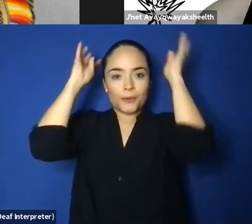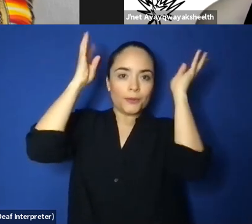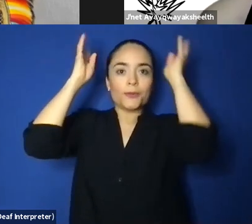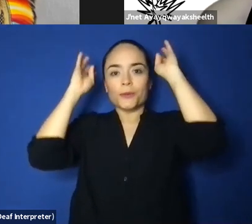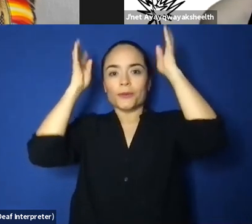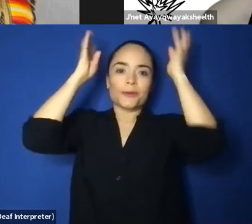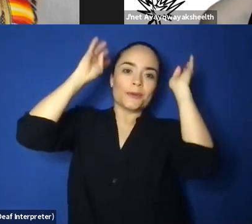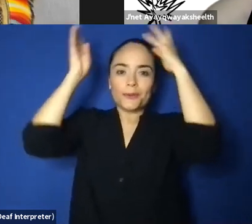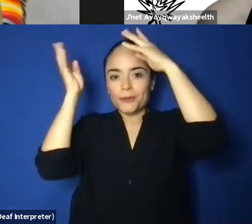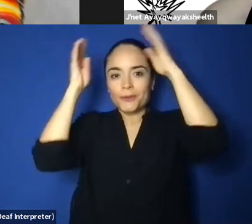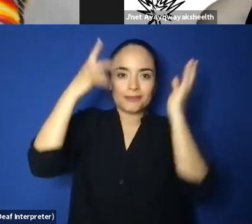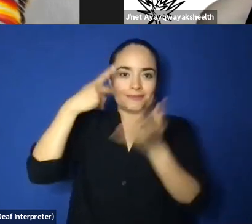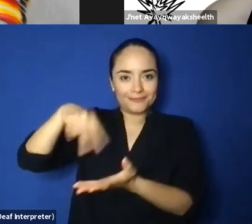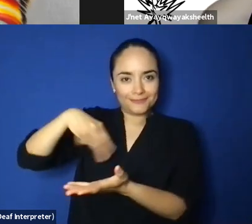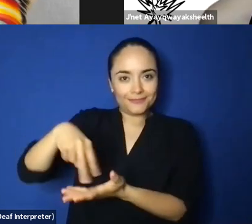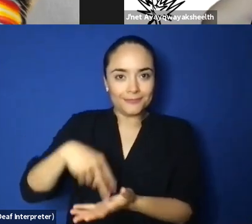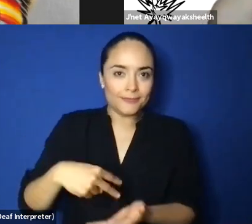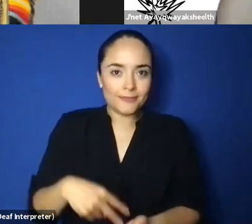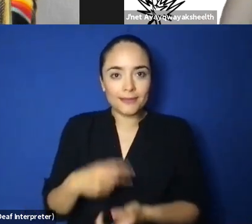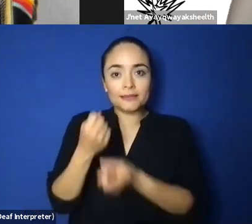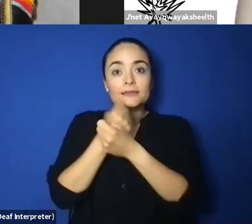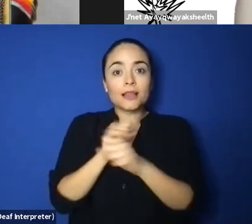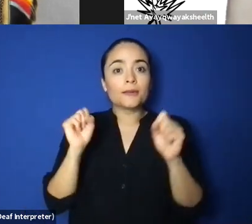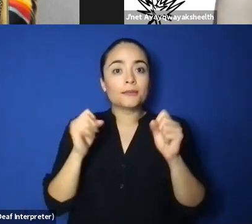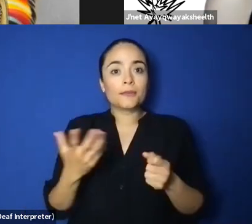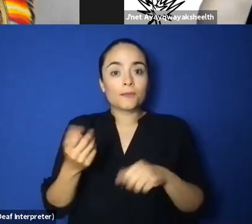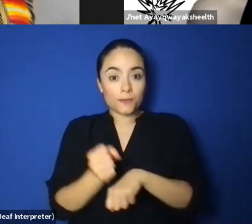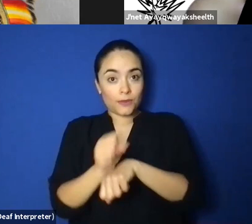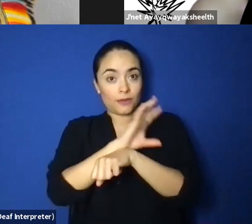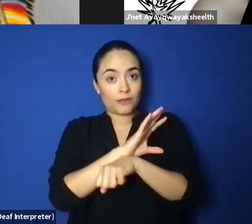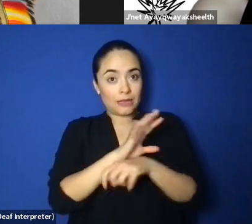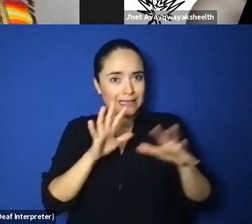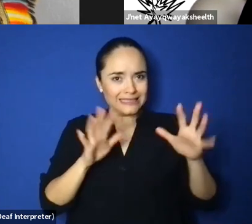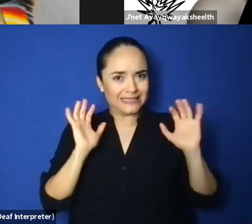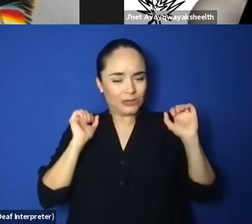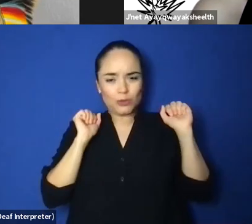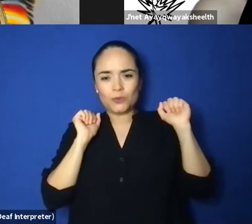guards it, and I know you probably are thinking of the quills, but this is what actually protects the